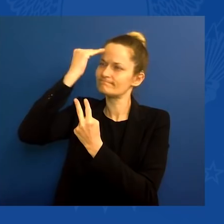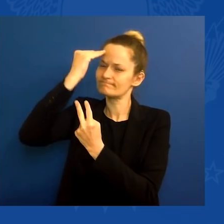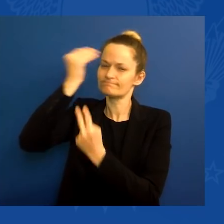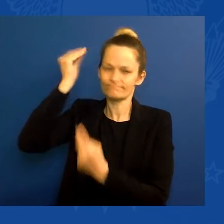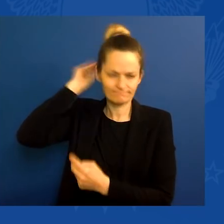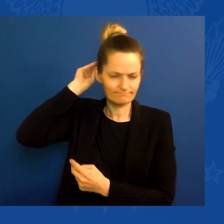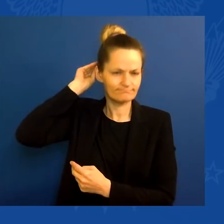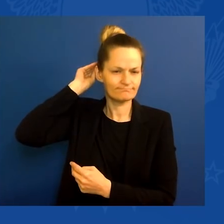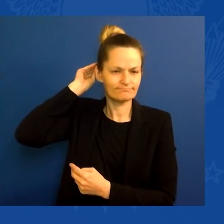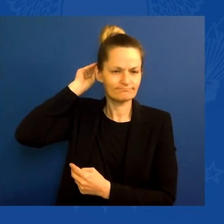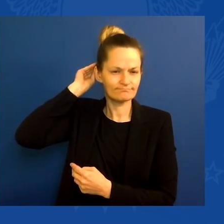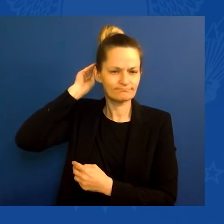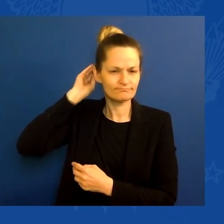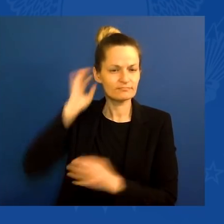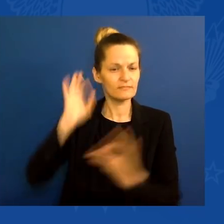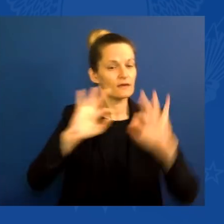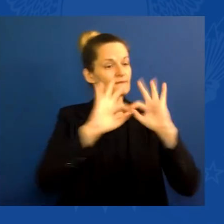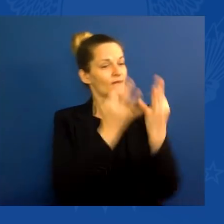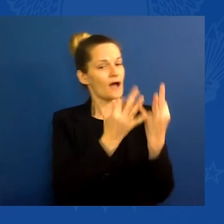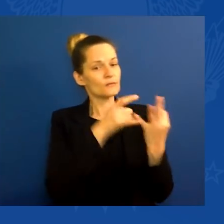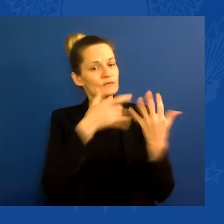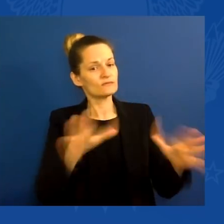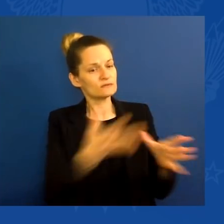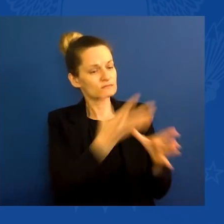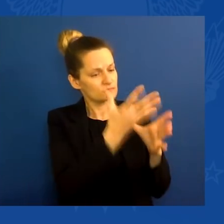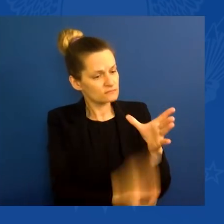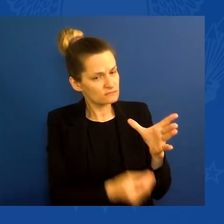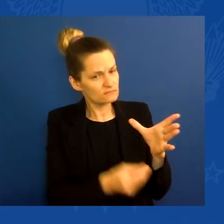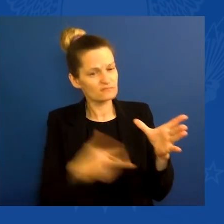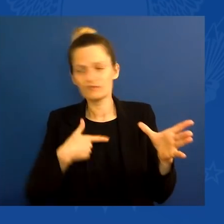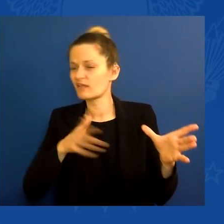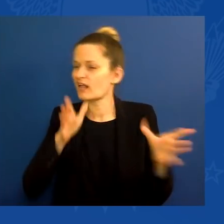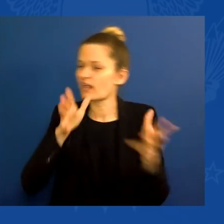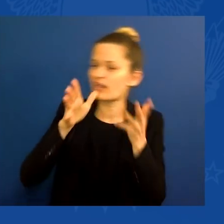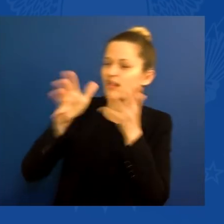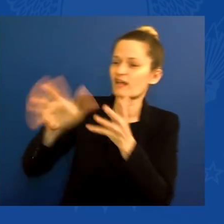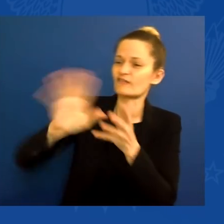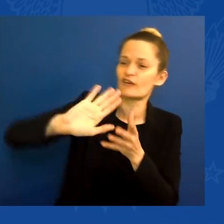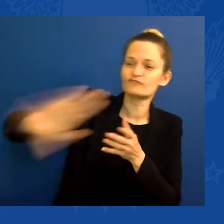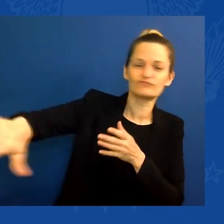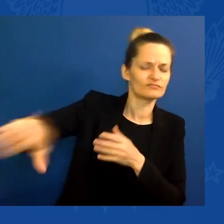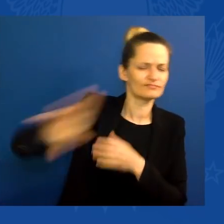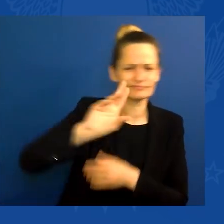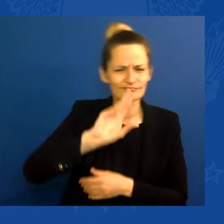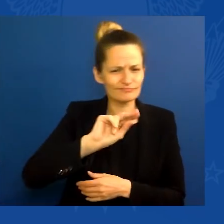May our heroes rest in peace. May God bless the families they leave behind. May God watch over the officers